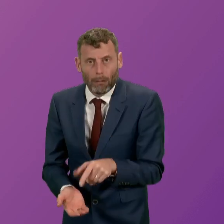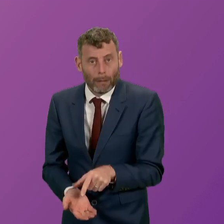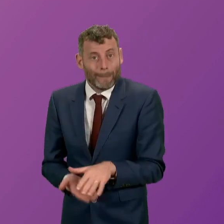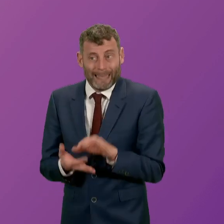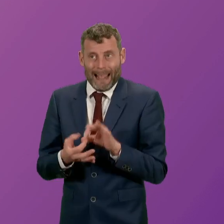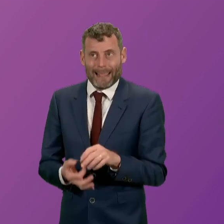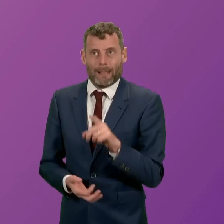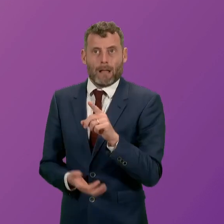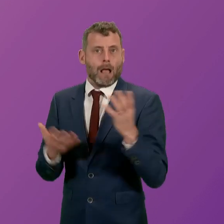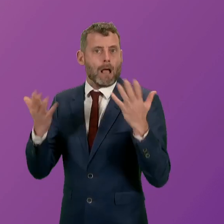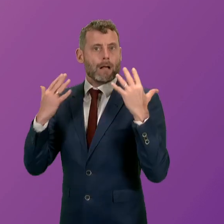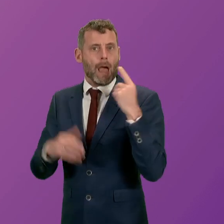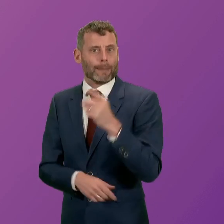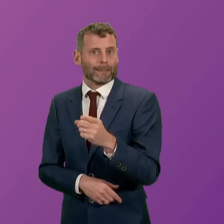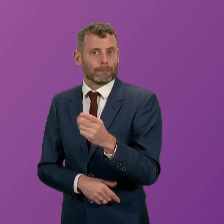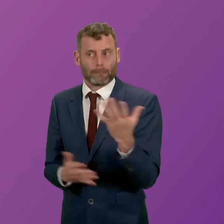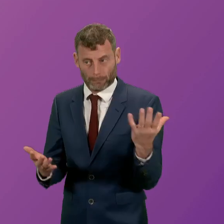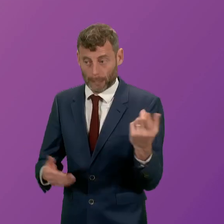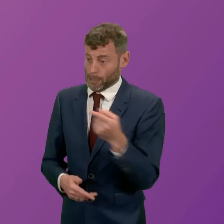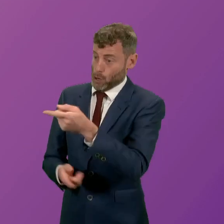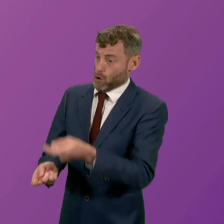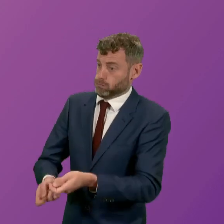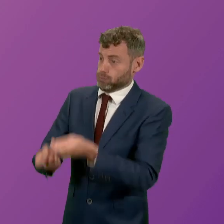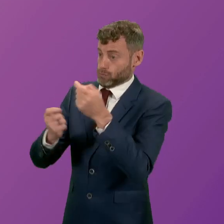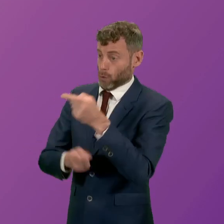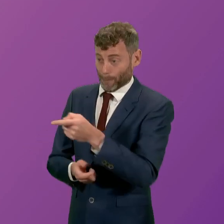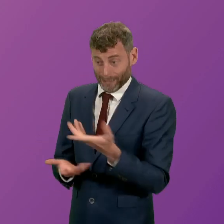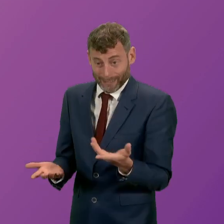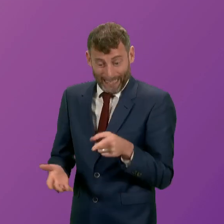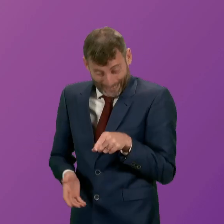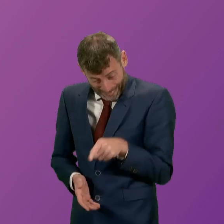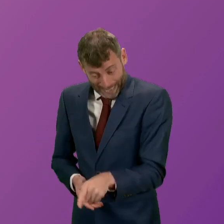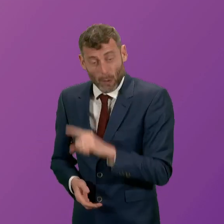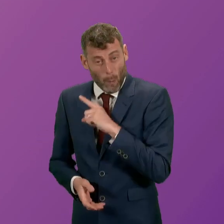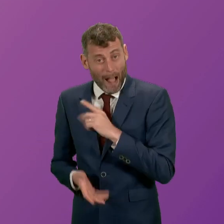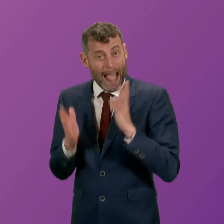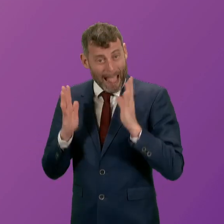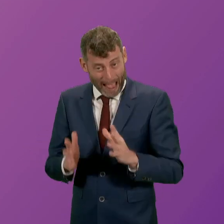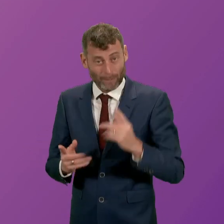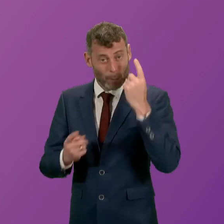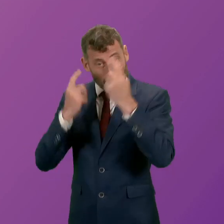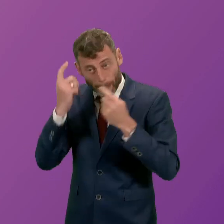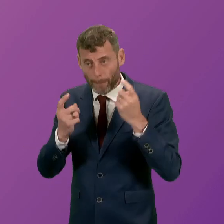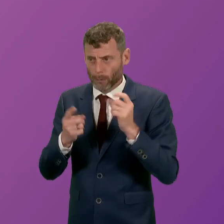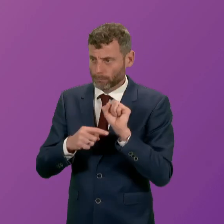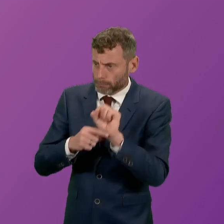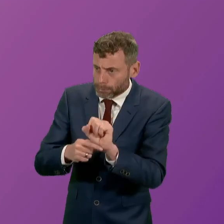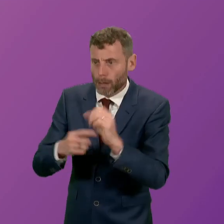action that Mr Stewart has suggested. That is why it is central to the Government’s programme.